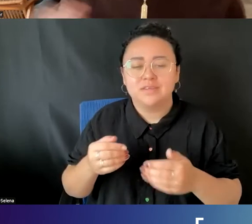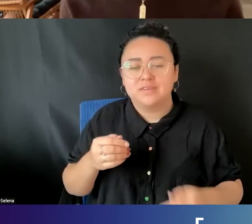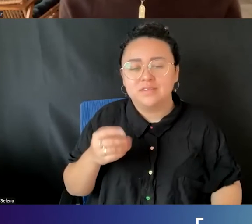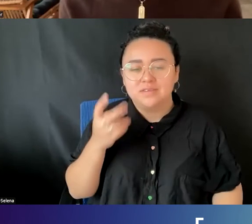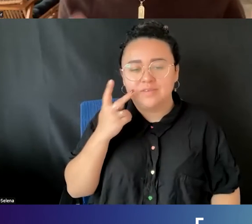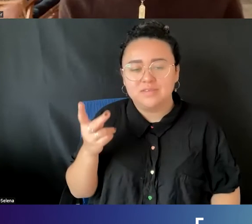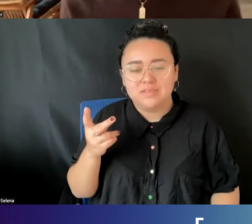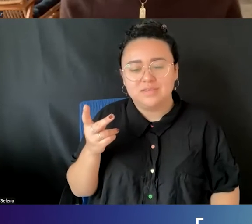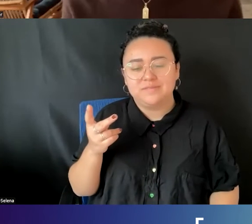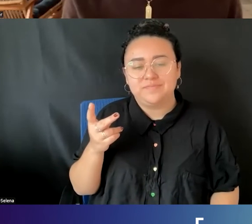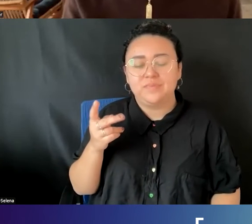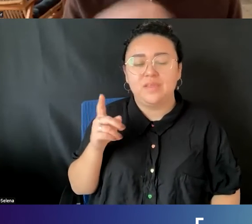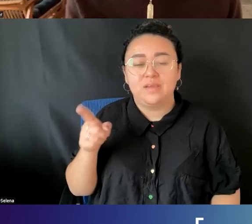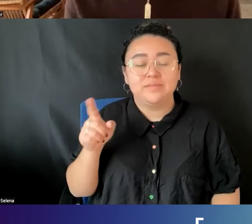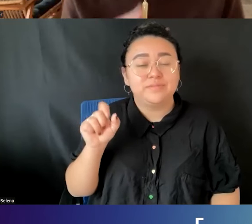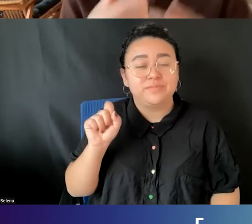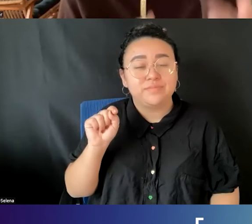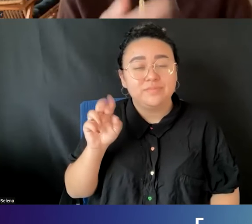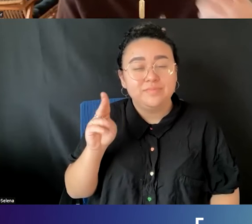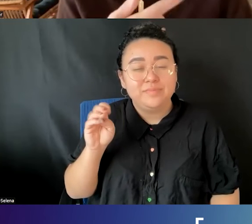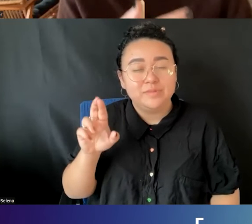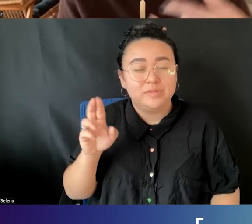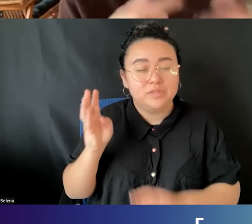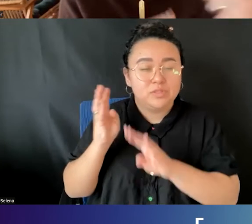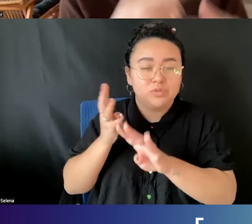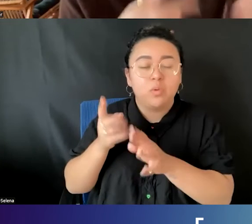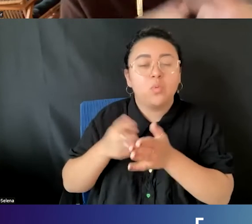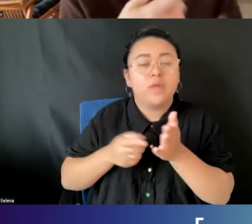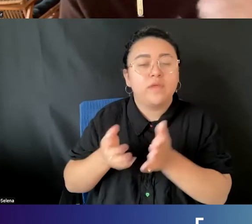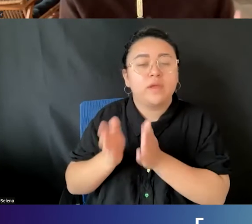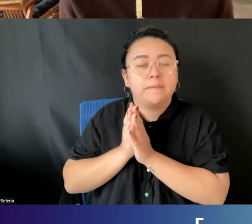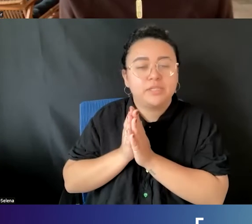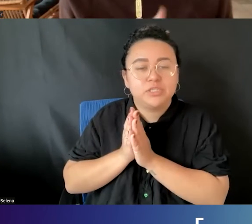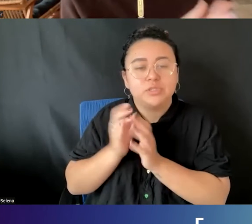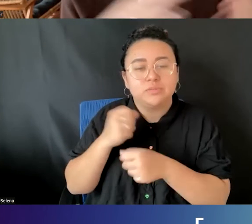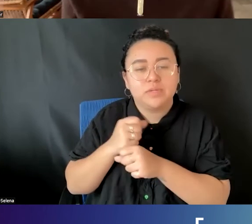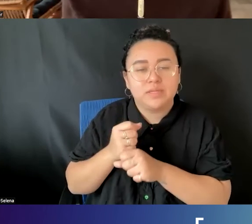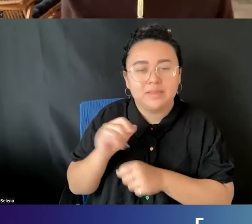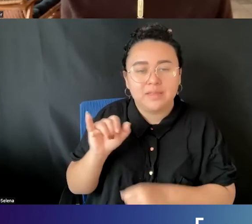like the things that they're commissioning tend to be know it's the re the true crime, like rehashing of a story that's already out there